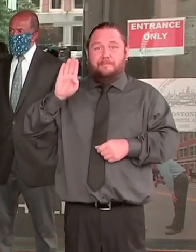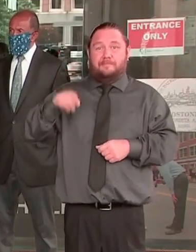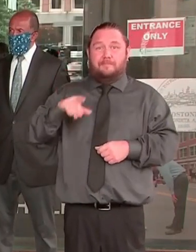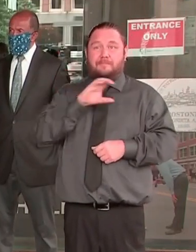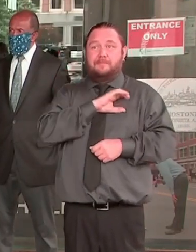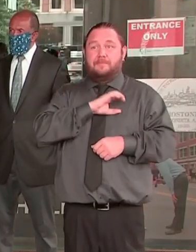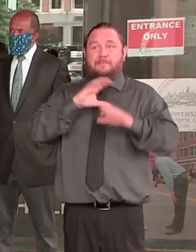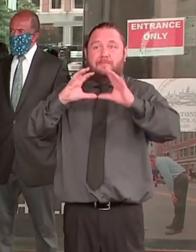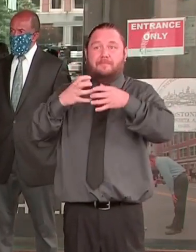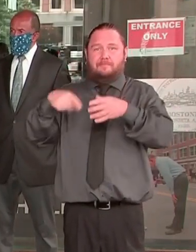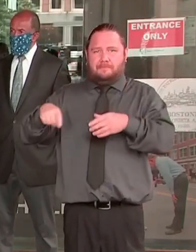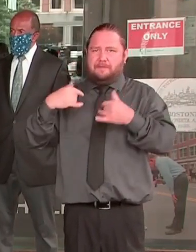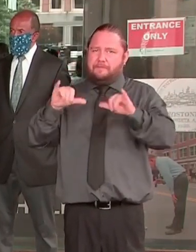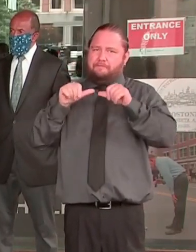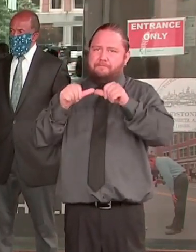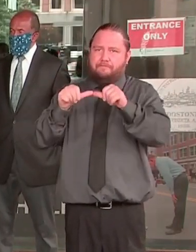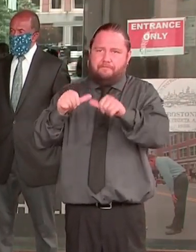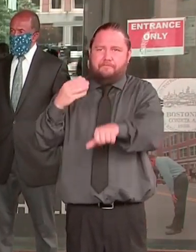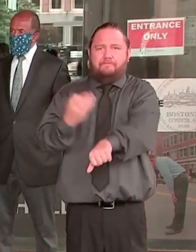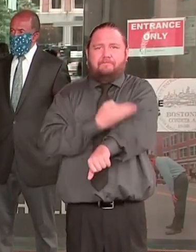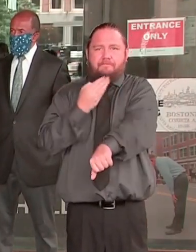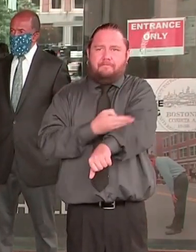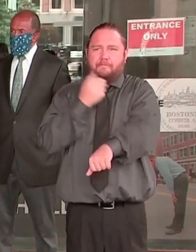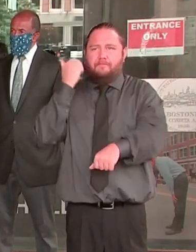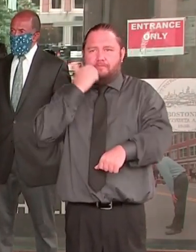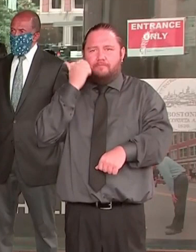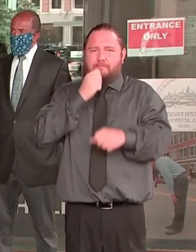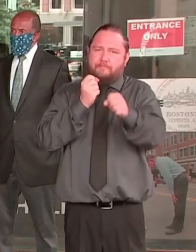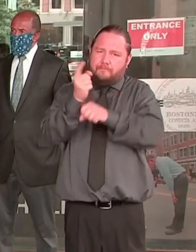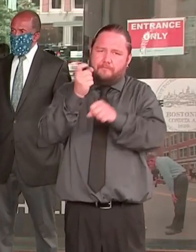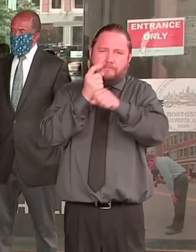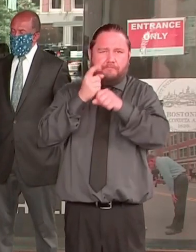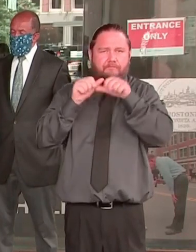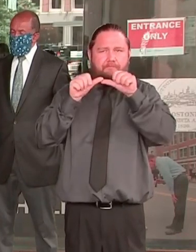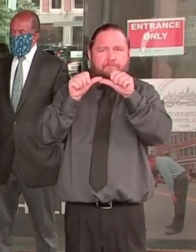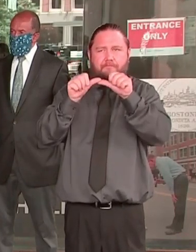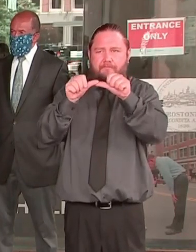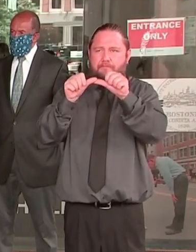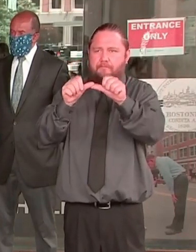WILL IMPROVE EVERY YEAR. AND WE HAVE TAKEN THE STEPS AND